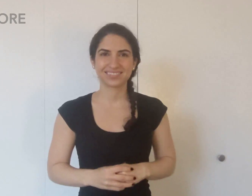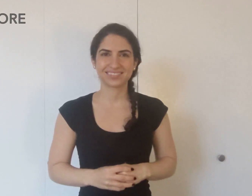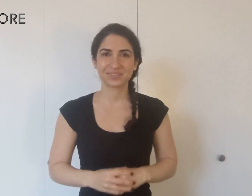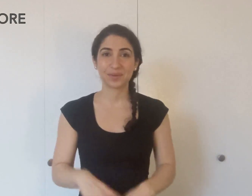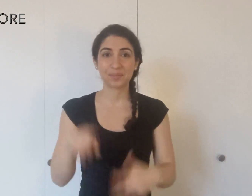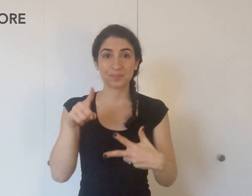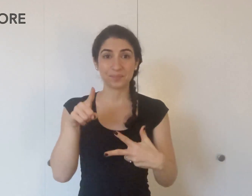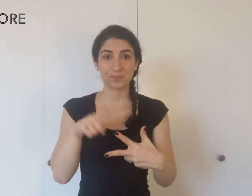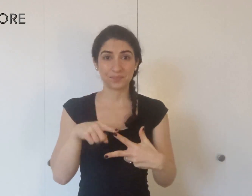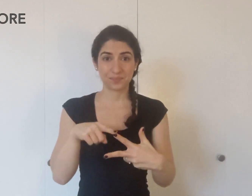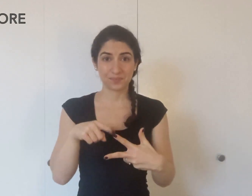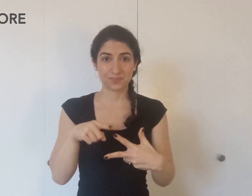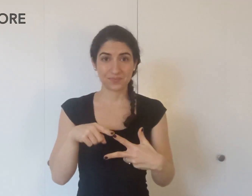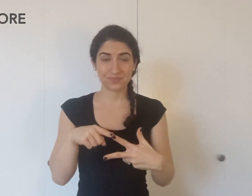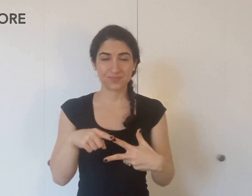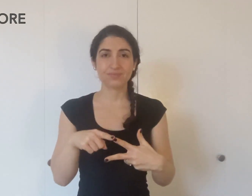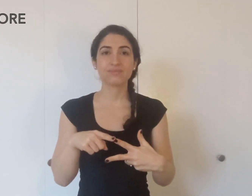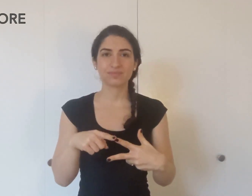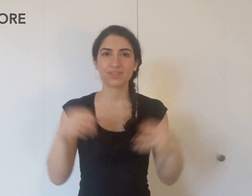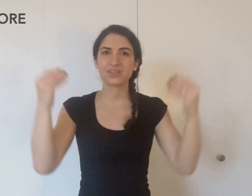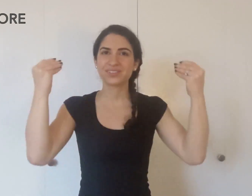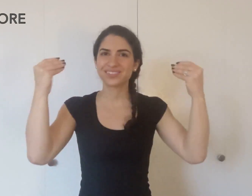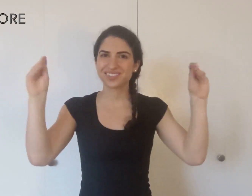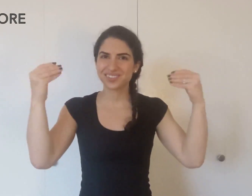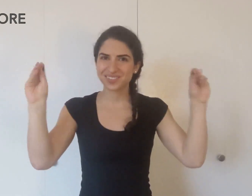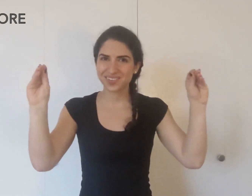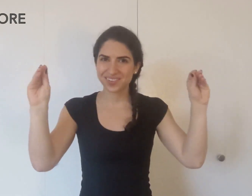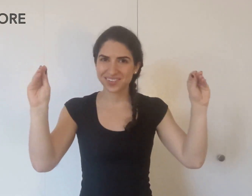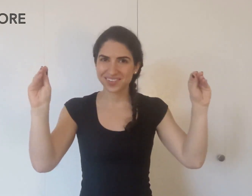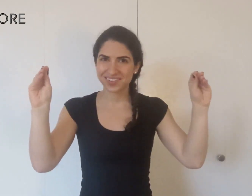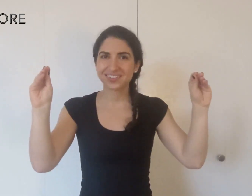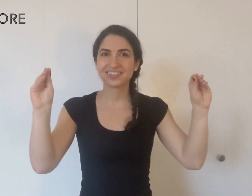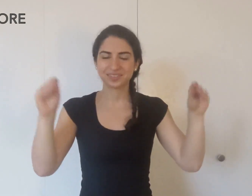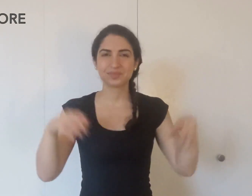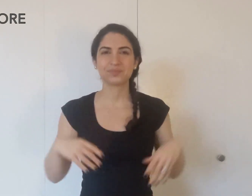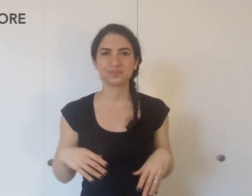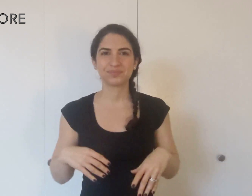The second sign: STORE.